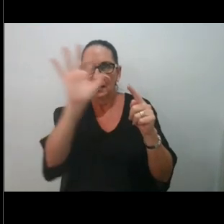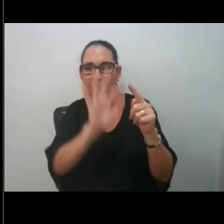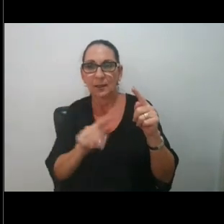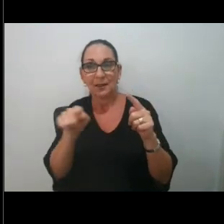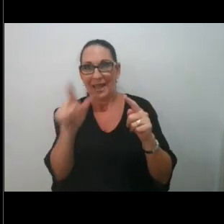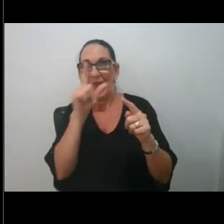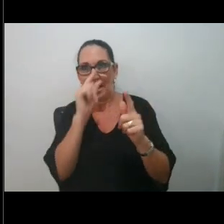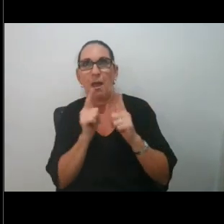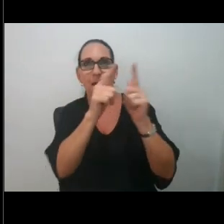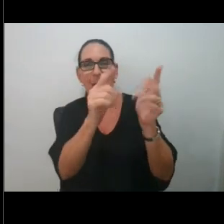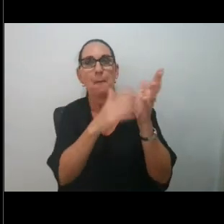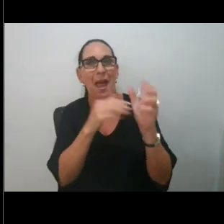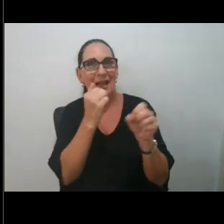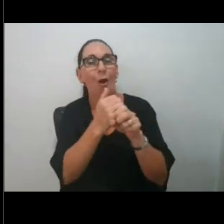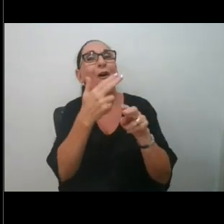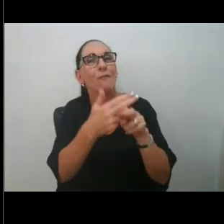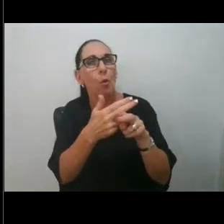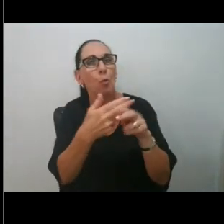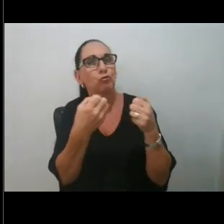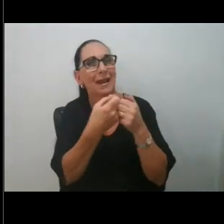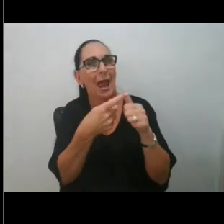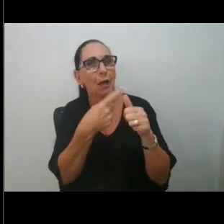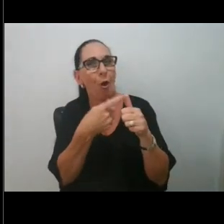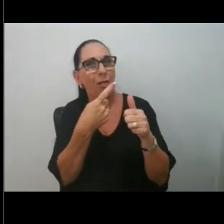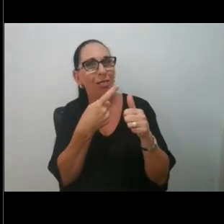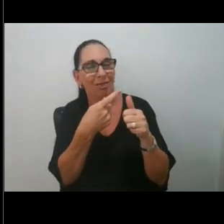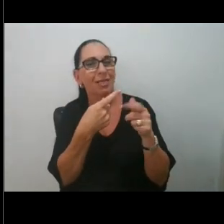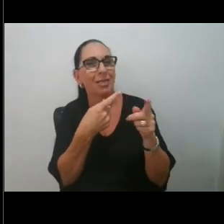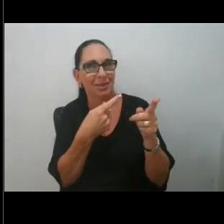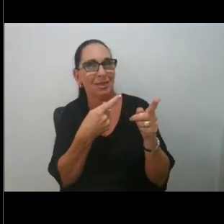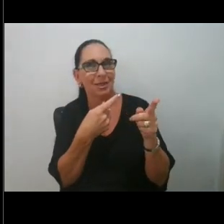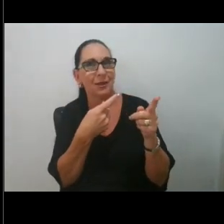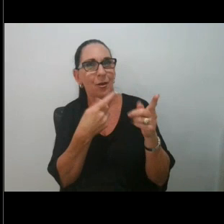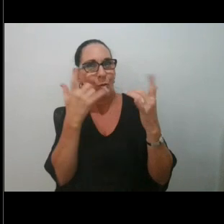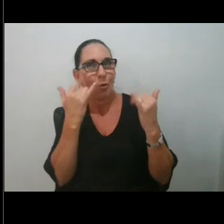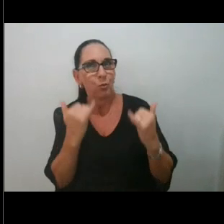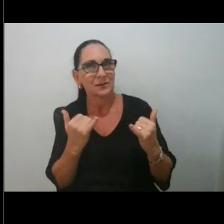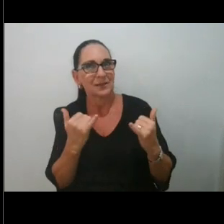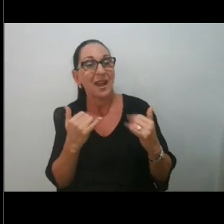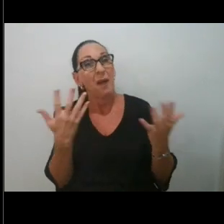just spoken about with the housing crisis I guess there's been a recognition certainly recently um